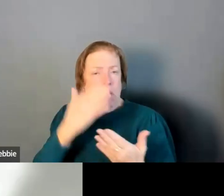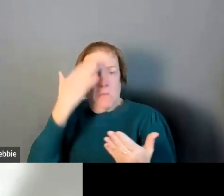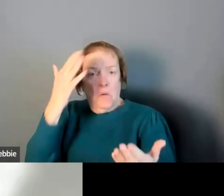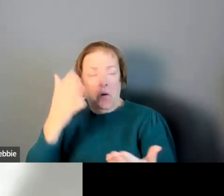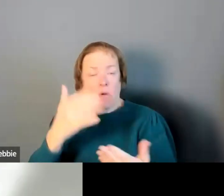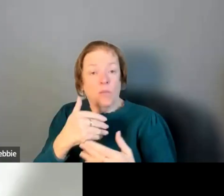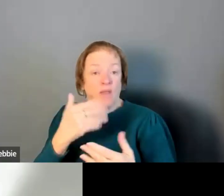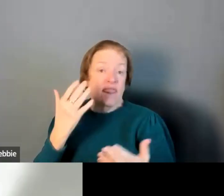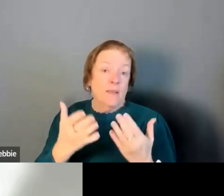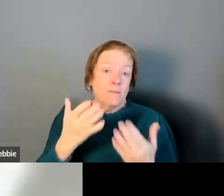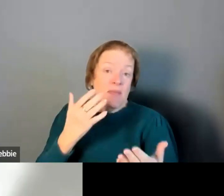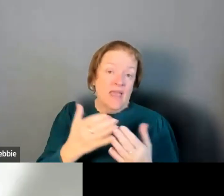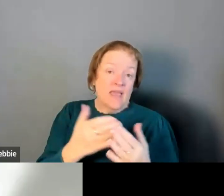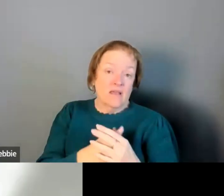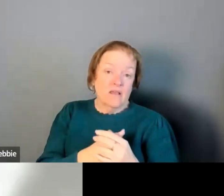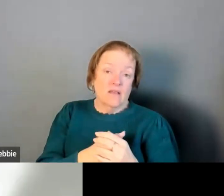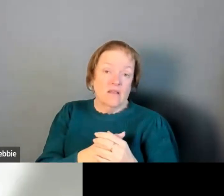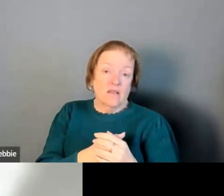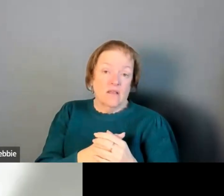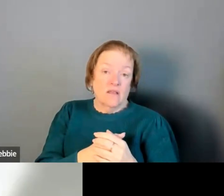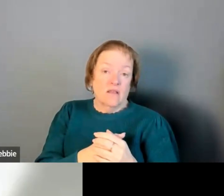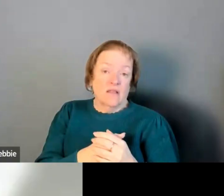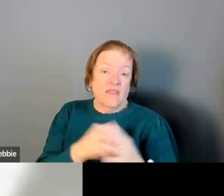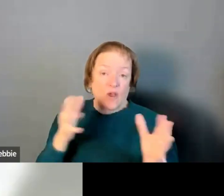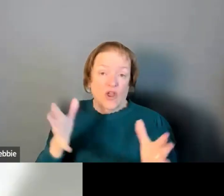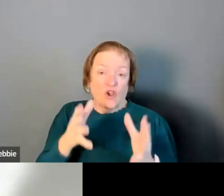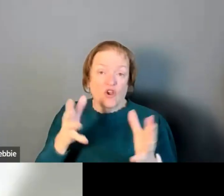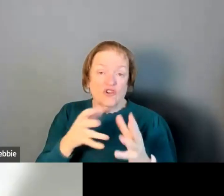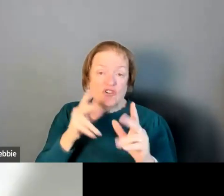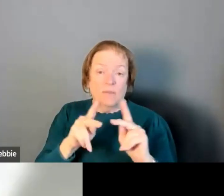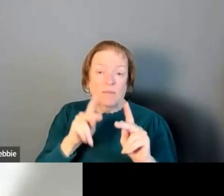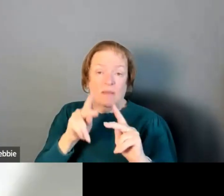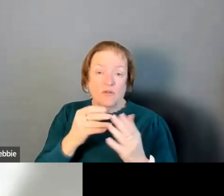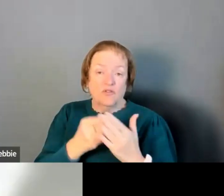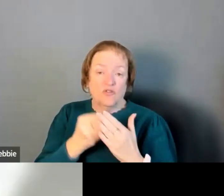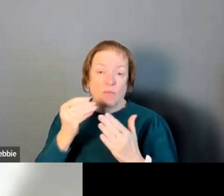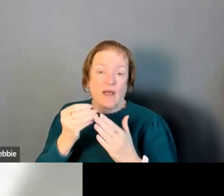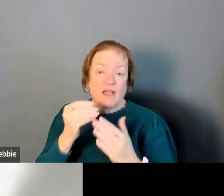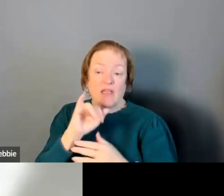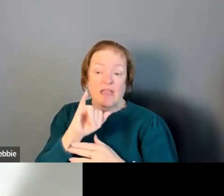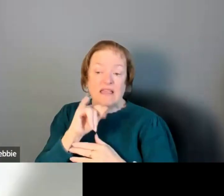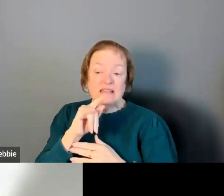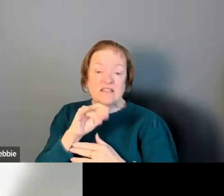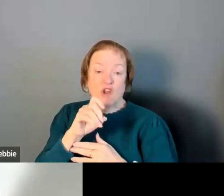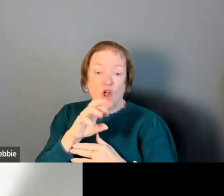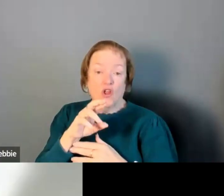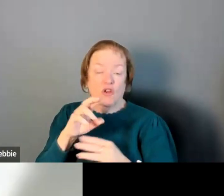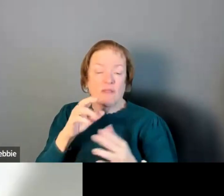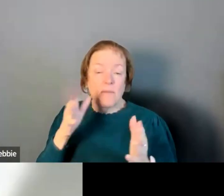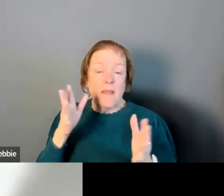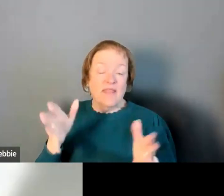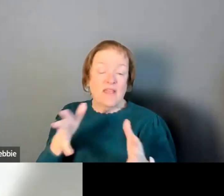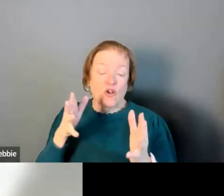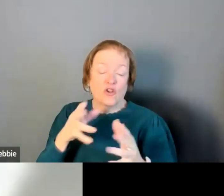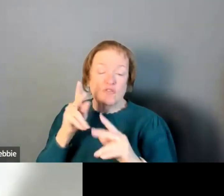Because maybe they'll encourage you to buy the you do not need an installer if you have a Roger, a new Roger microphone.